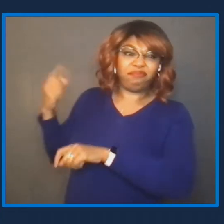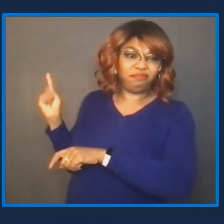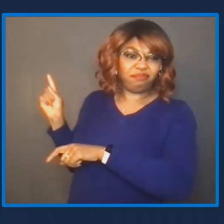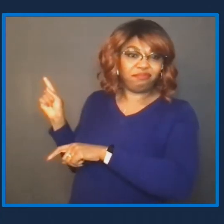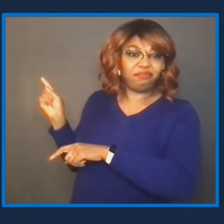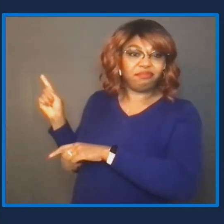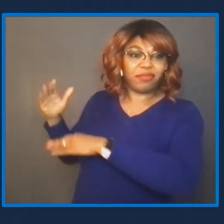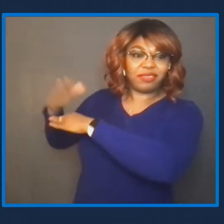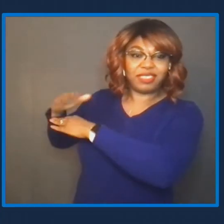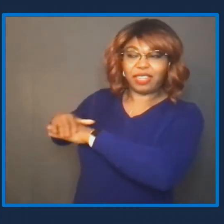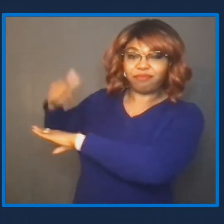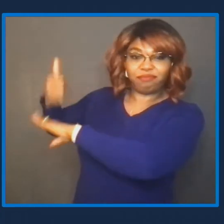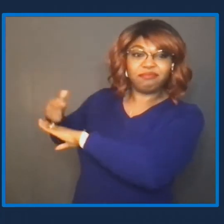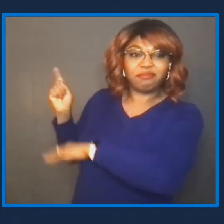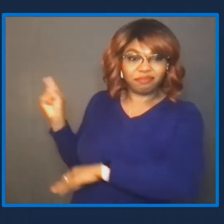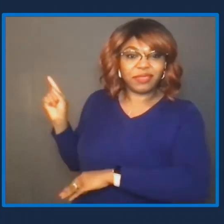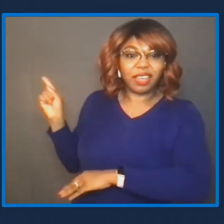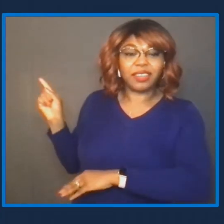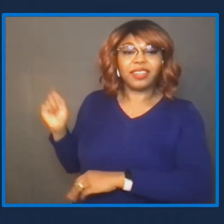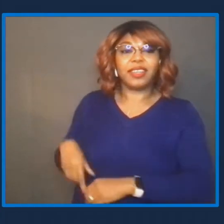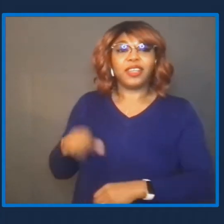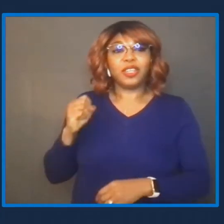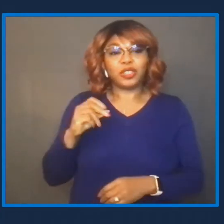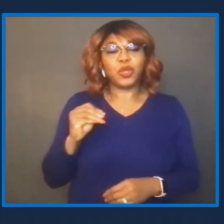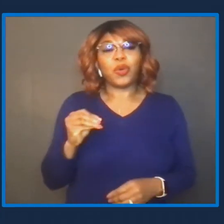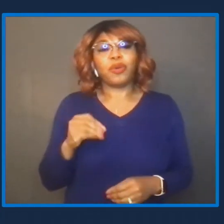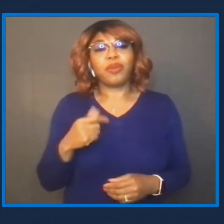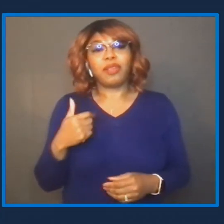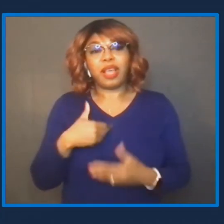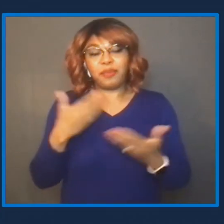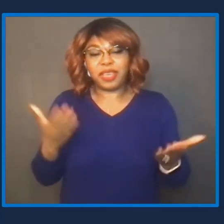So yeah, I'm in my little home office upstairs in my house.